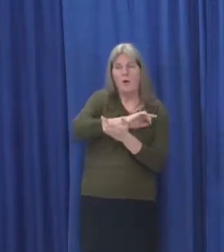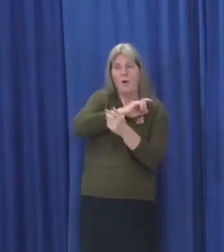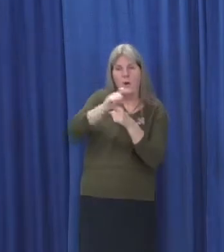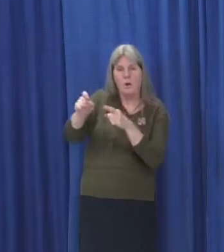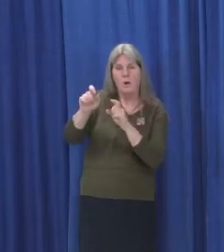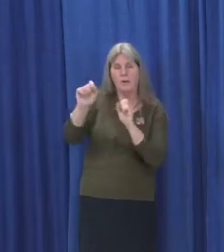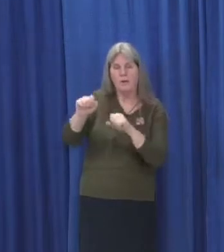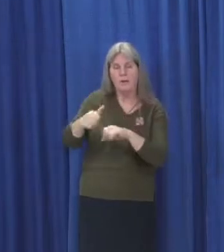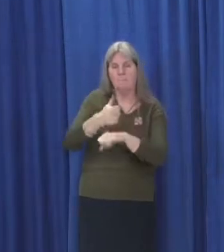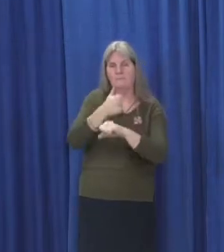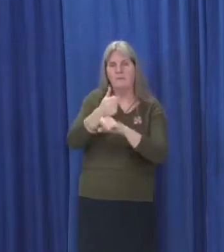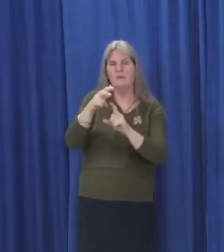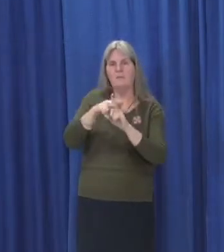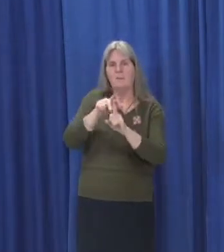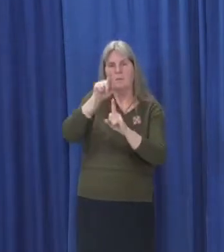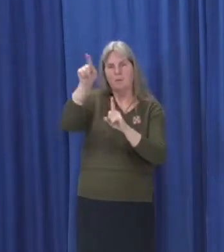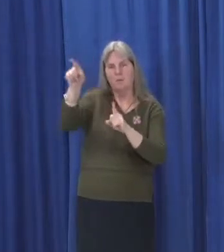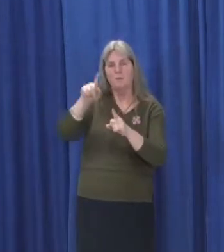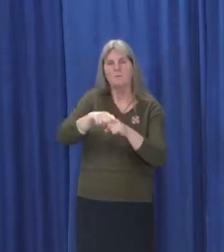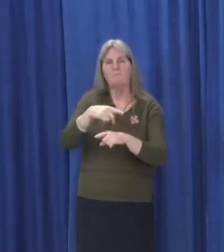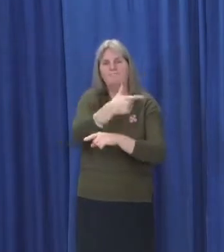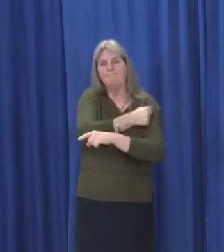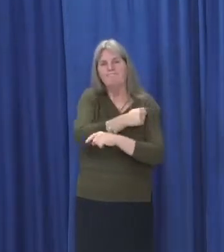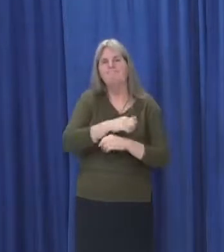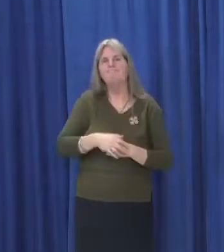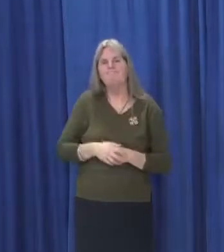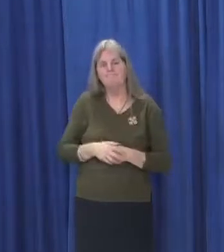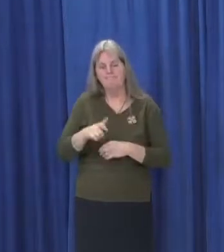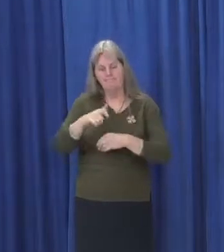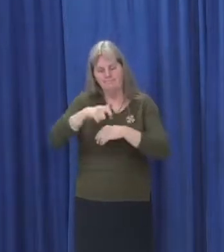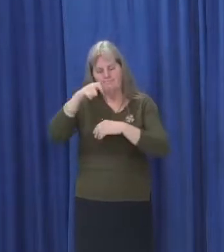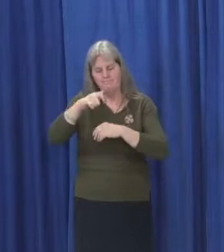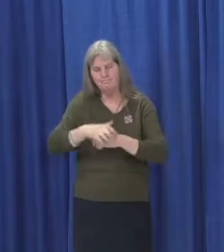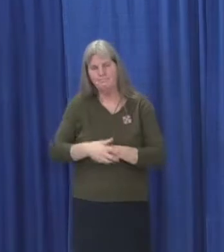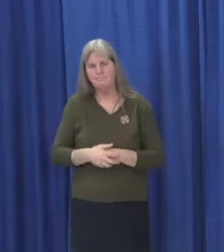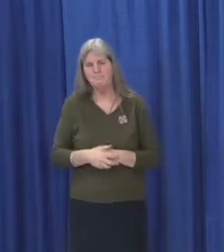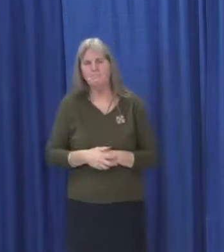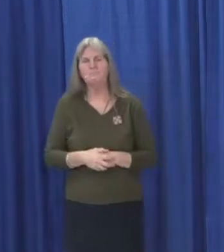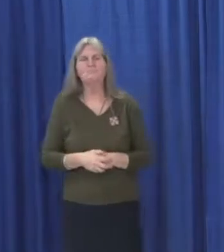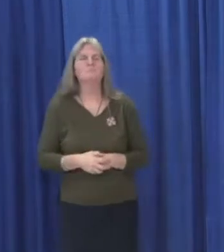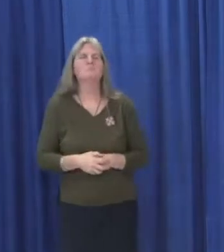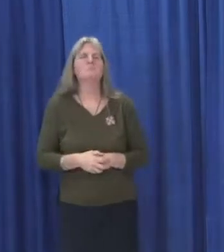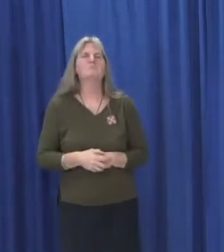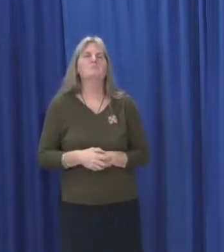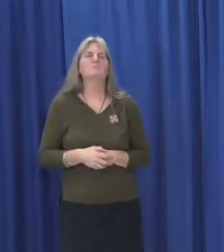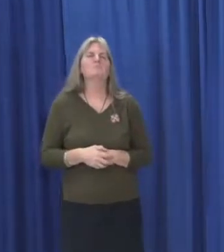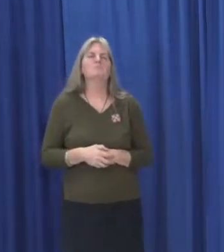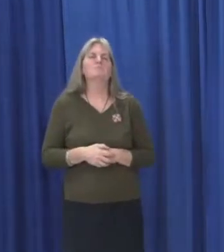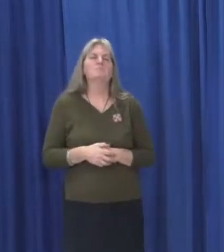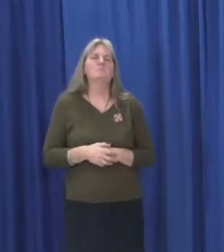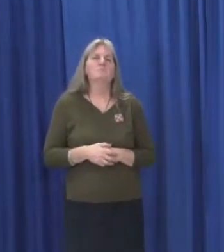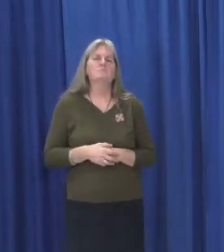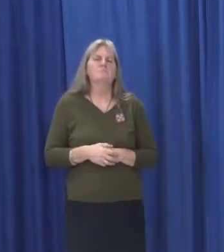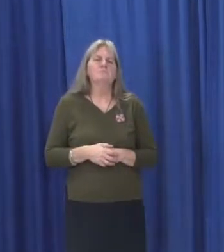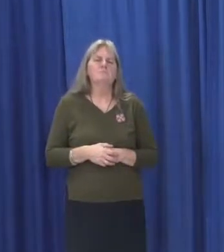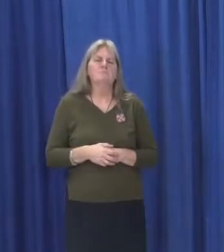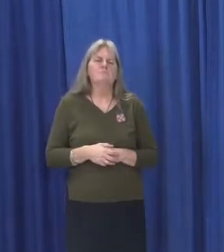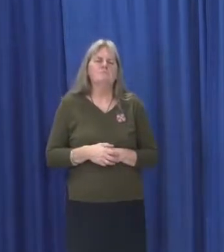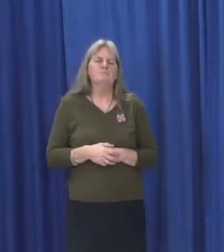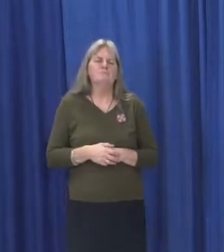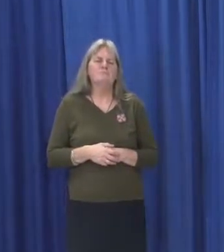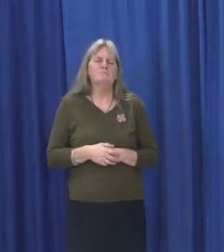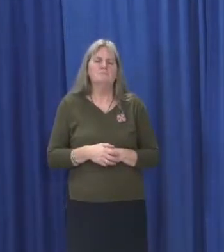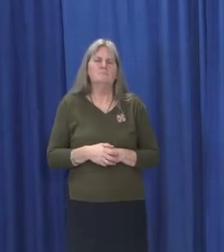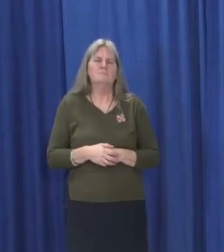or call the vaccine clinics.